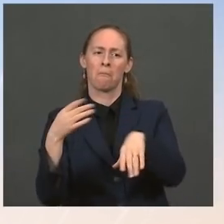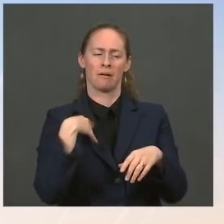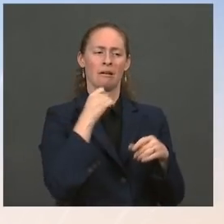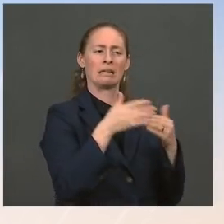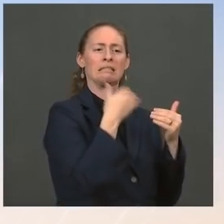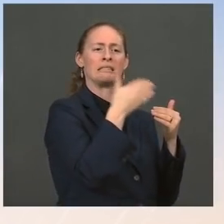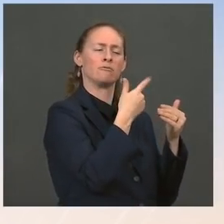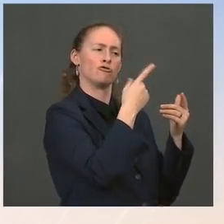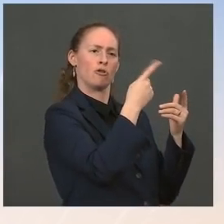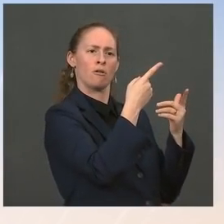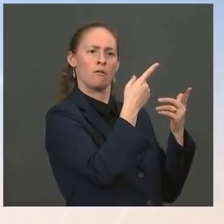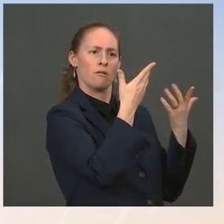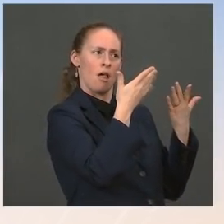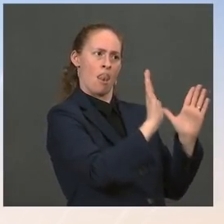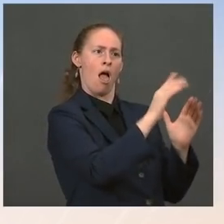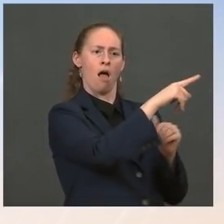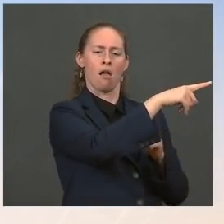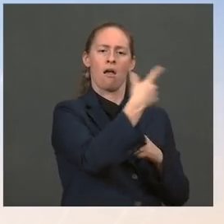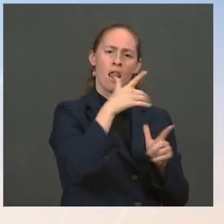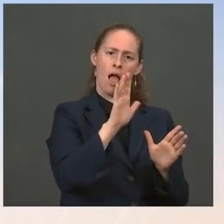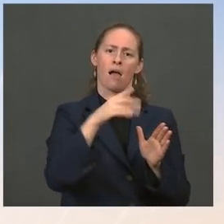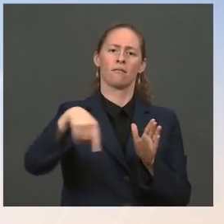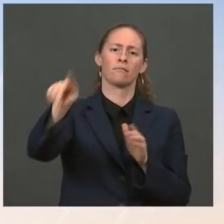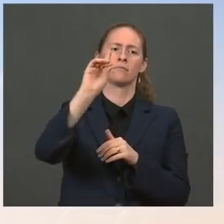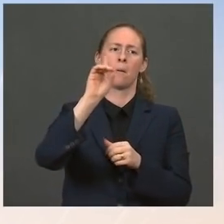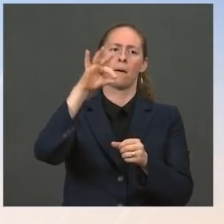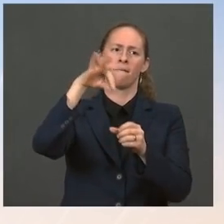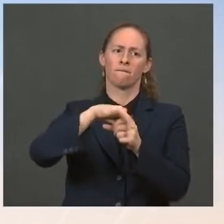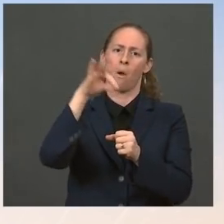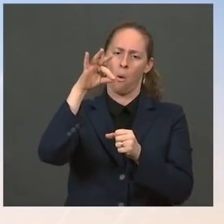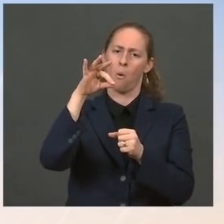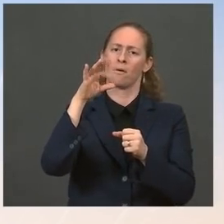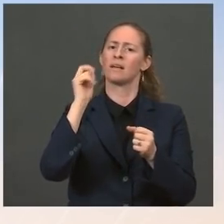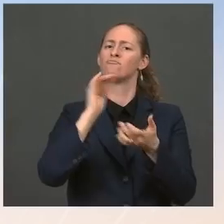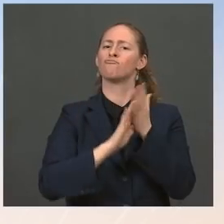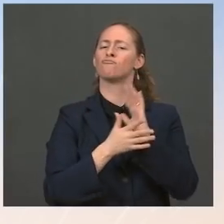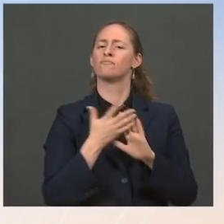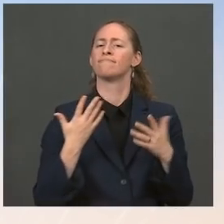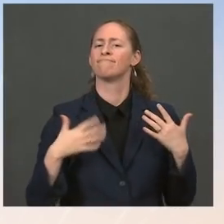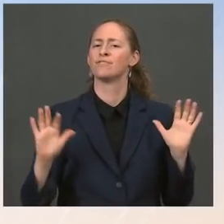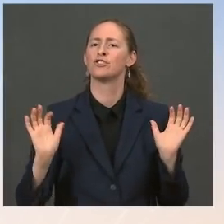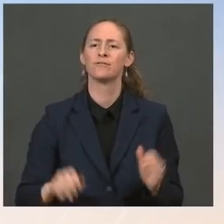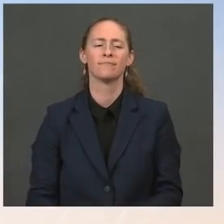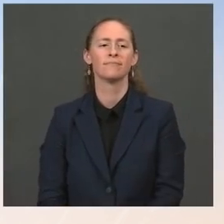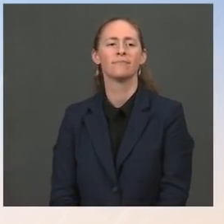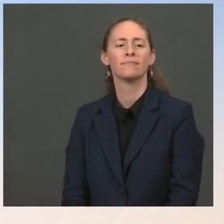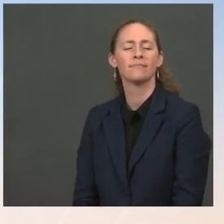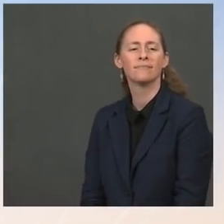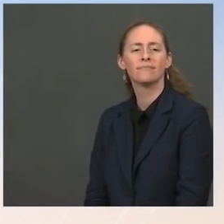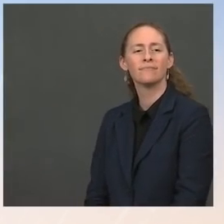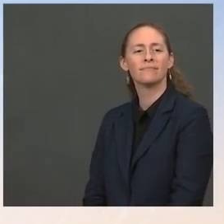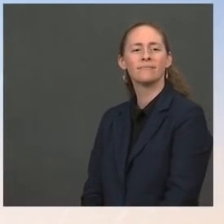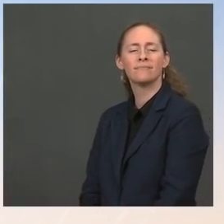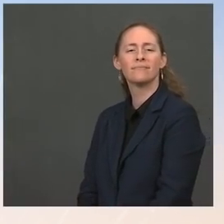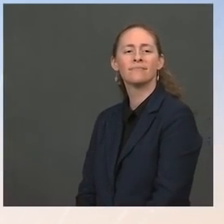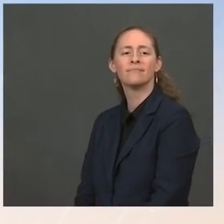to vote to raise the debt ceiling. We could be done with this today. The Press: Can I just follow up very quickly? Why wouldn't the President, given that relationship he has with Mitch McConnell, just call Mitch McConnell